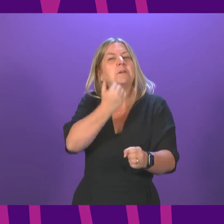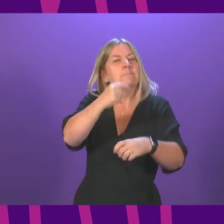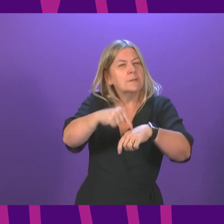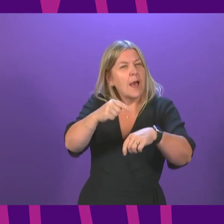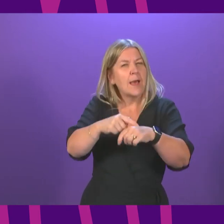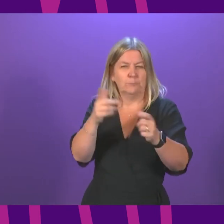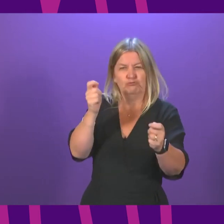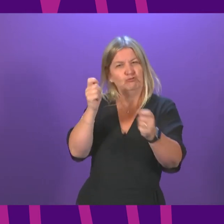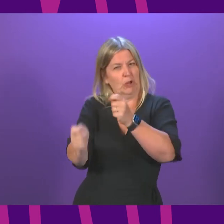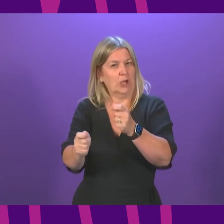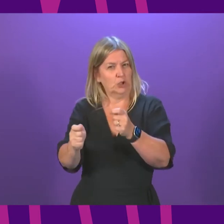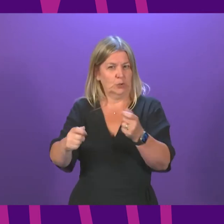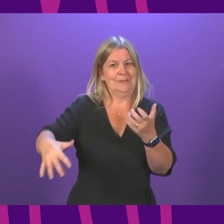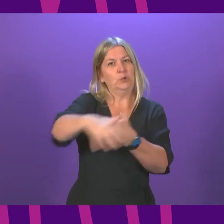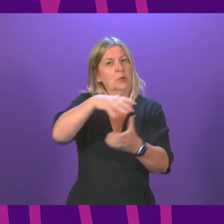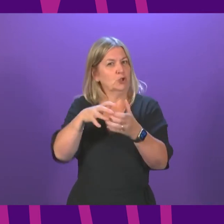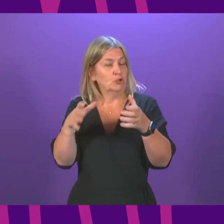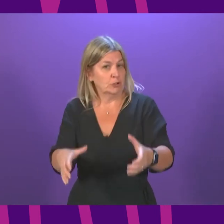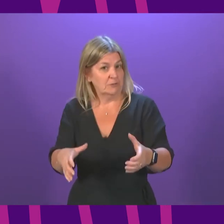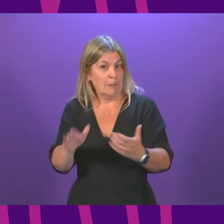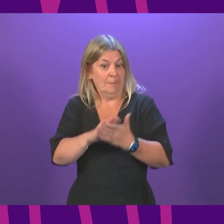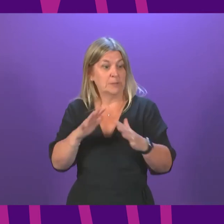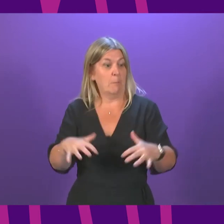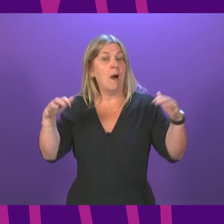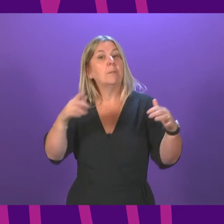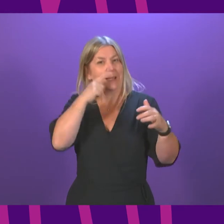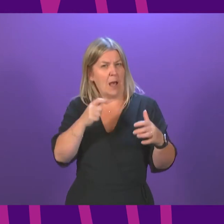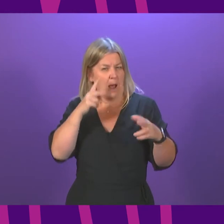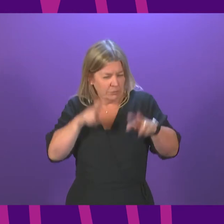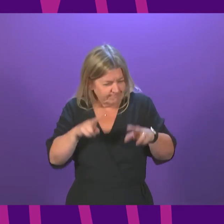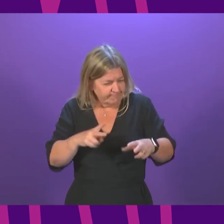and will allow Parliament to scrutinise them. My original amendment contained a timescale